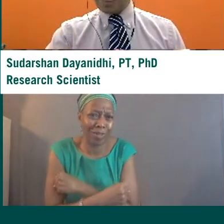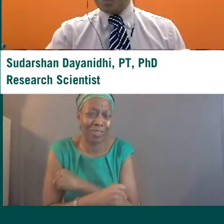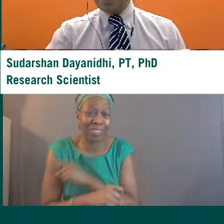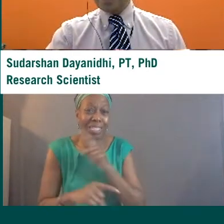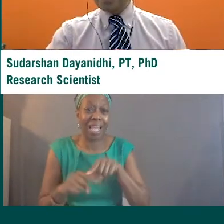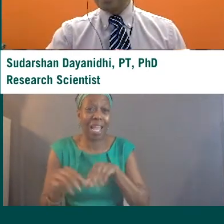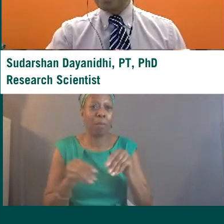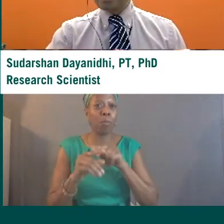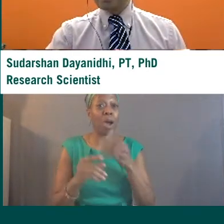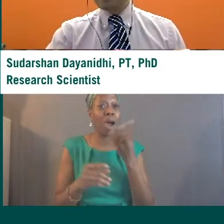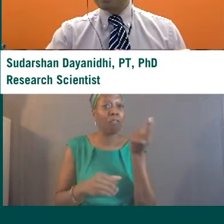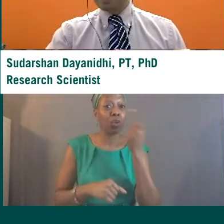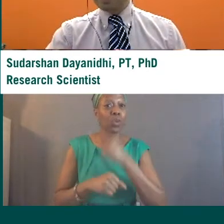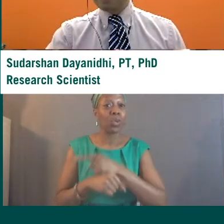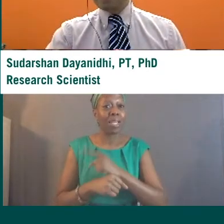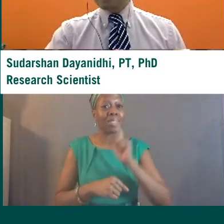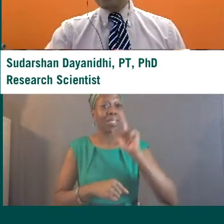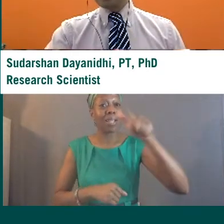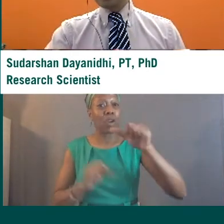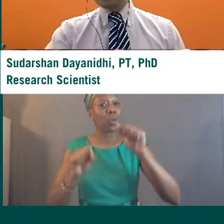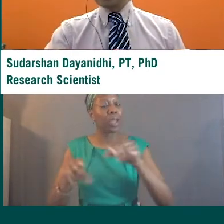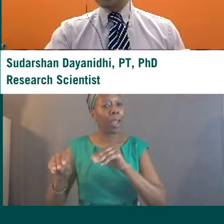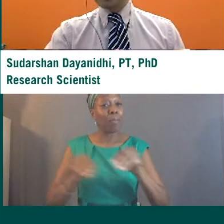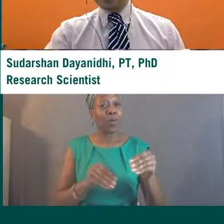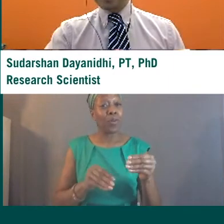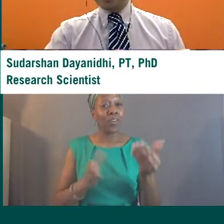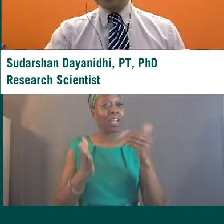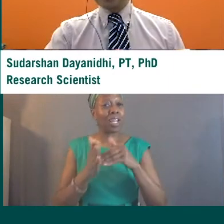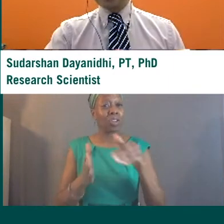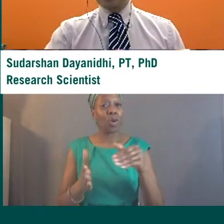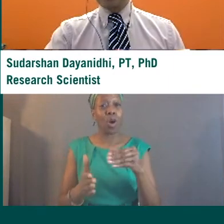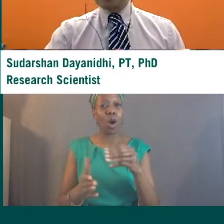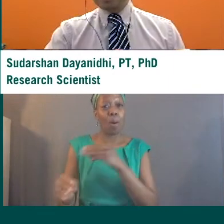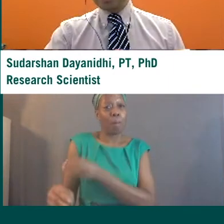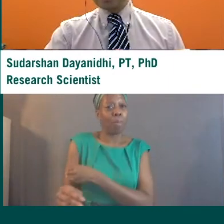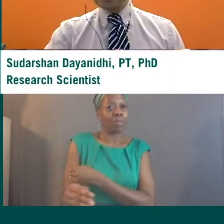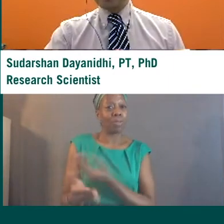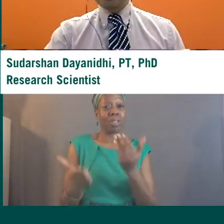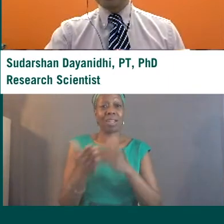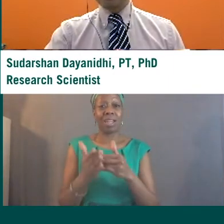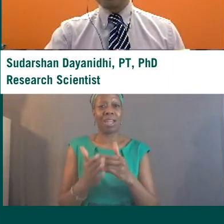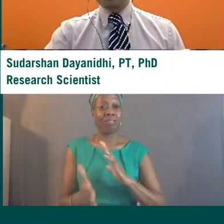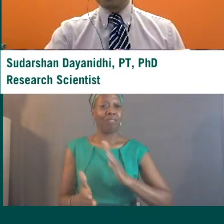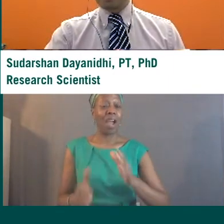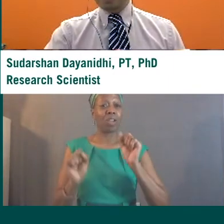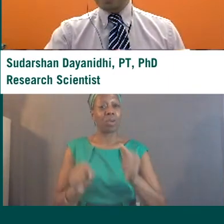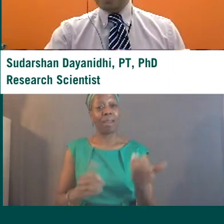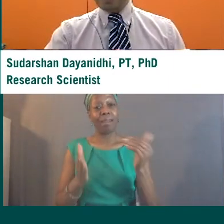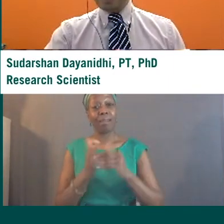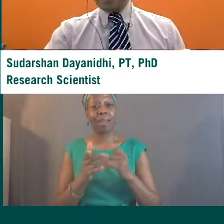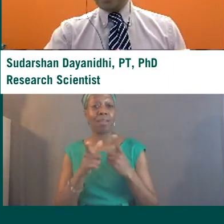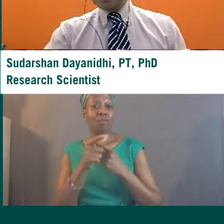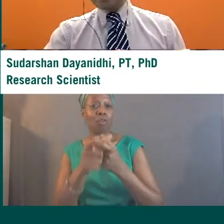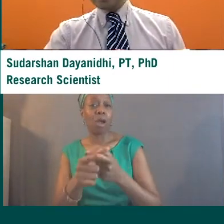And they were first discovered in 1961, by Alexandra Morrow. And I guess,